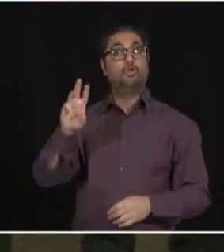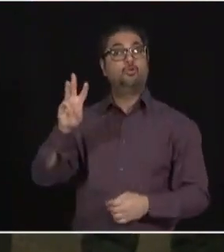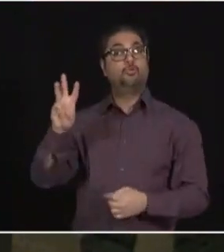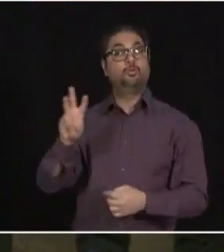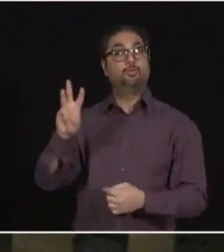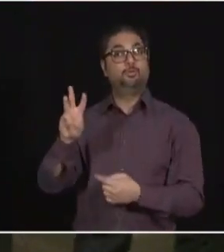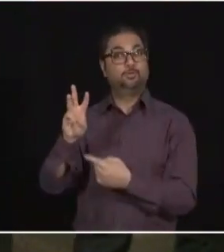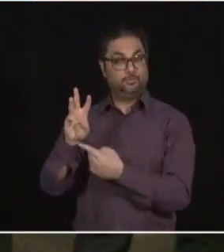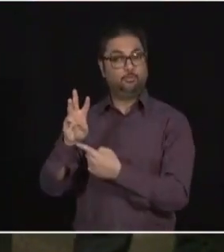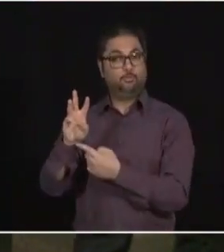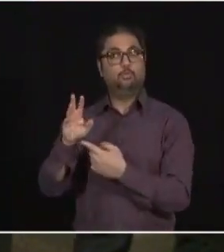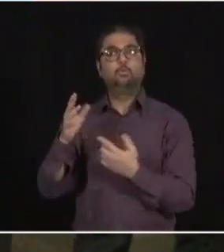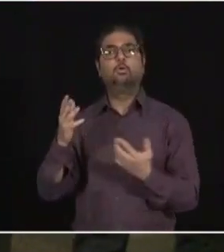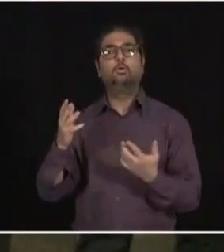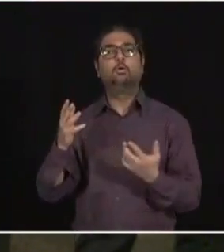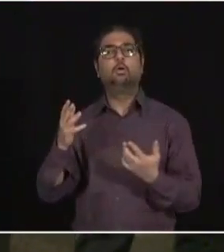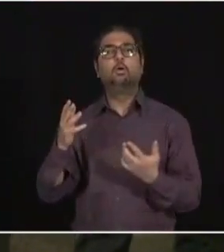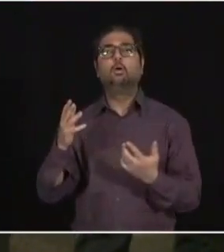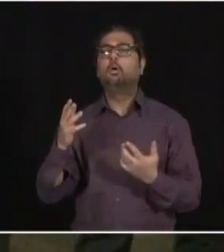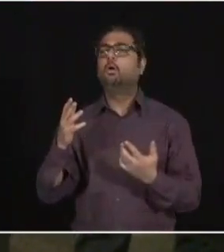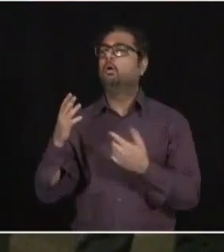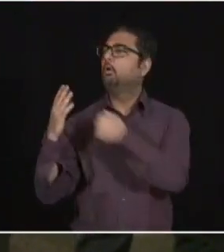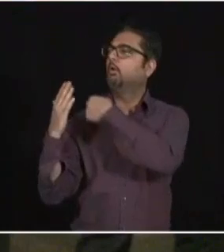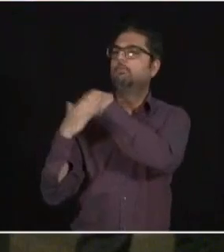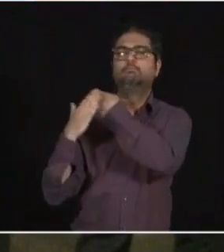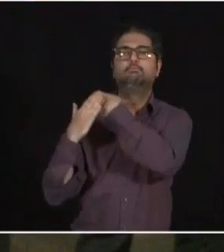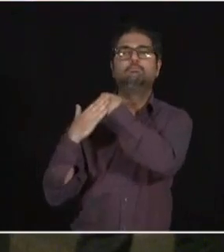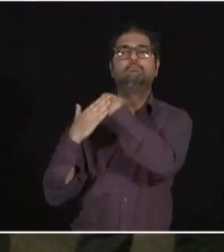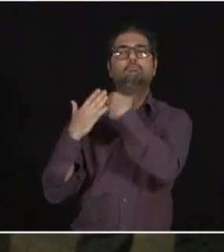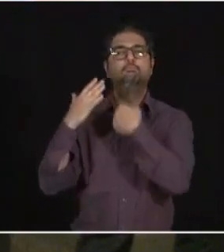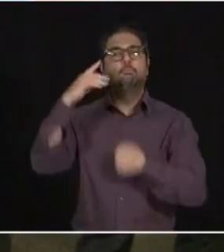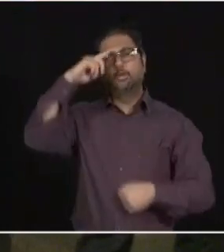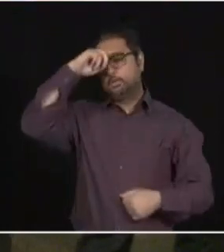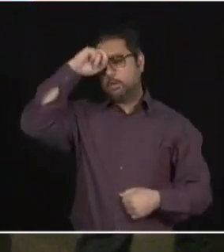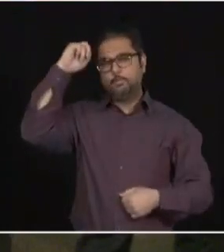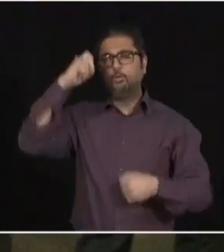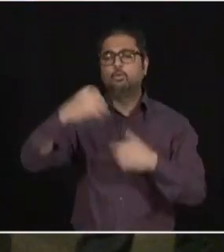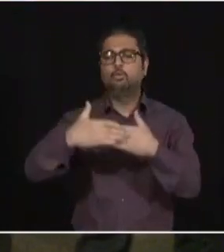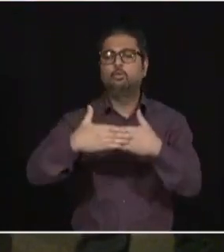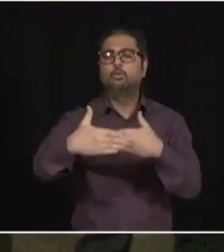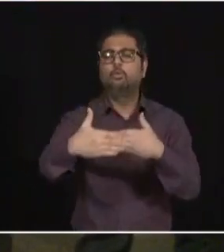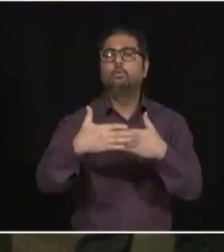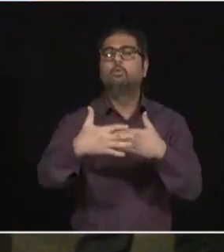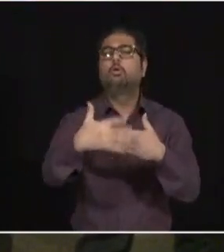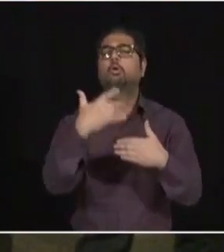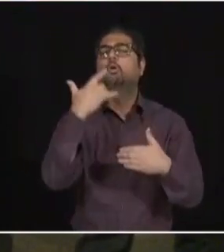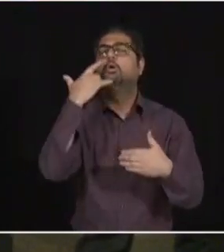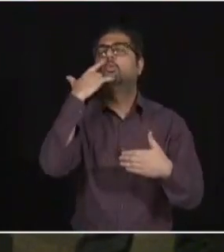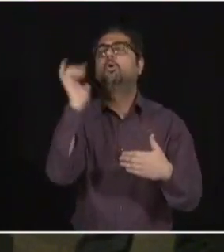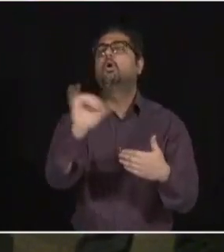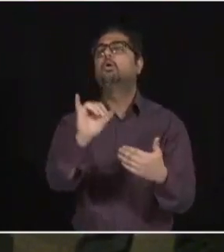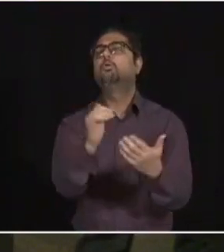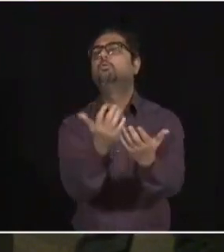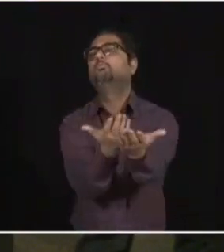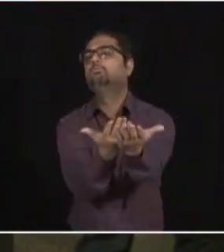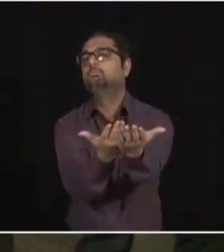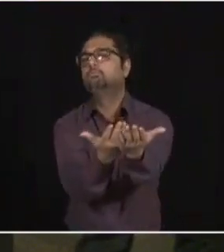picture of what summer will look like for the average Ontarian? First of all, thanks